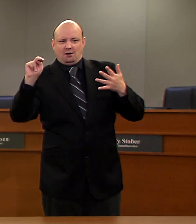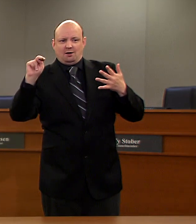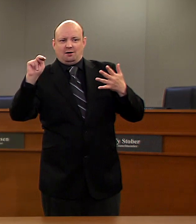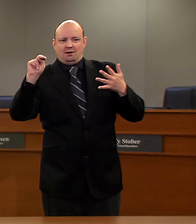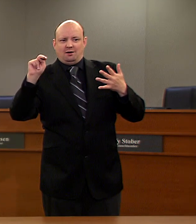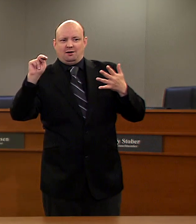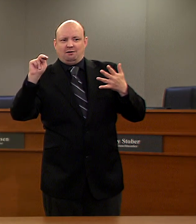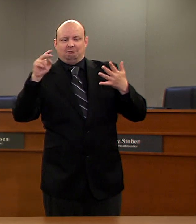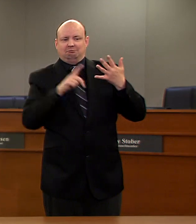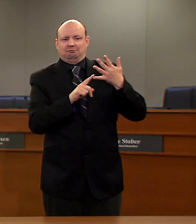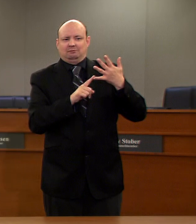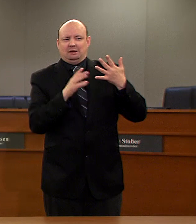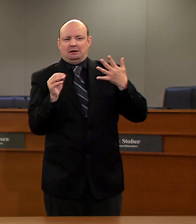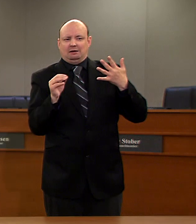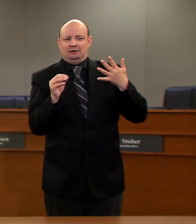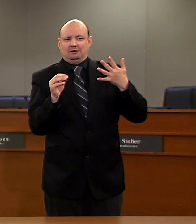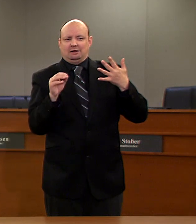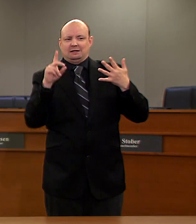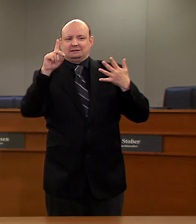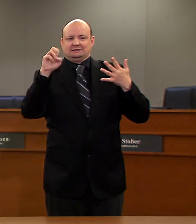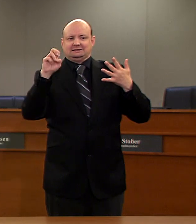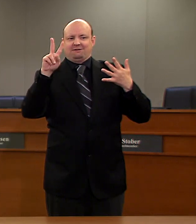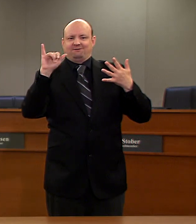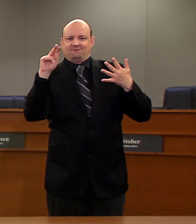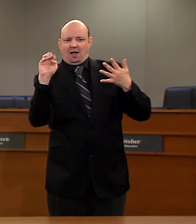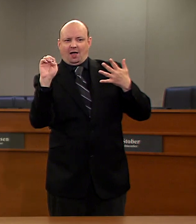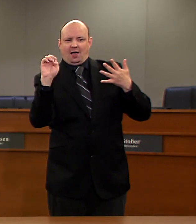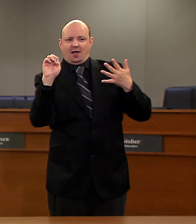Bridge Creek Trail. Again, Esther Short Park,